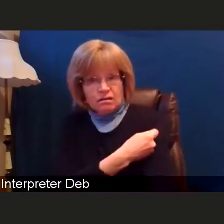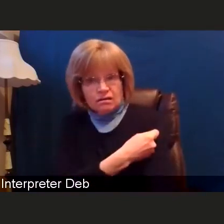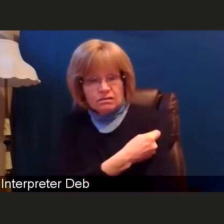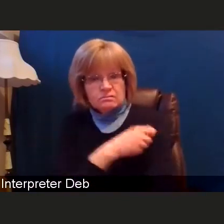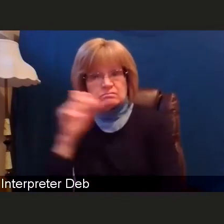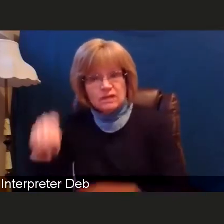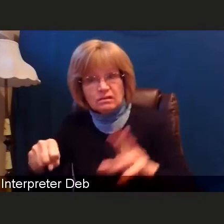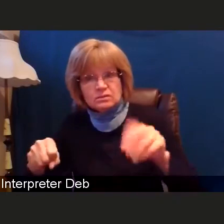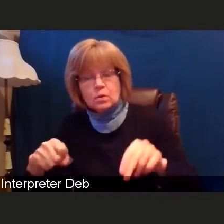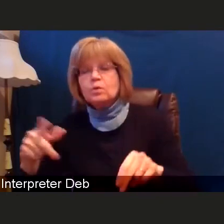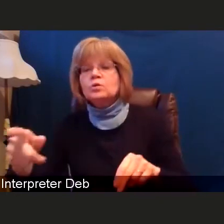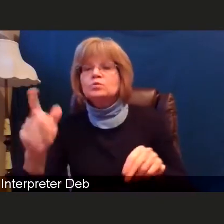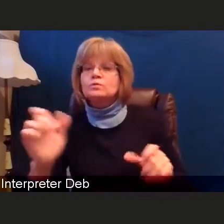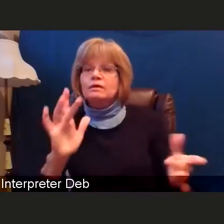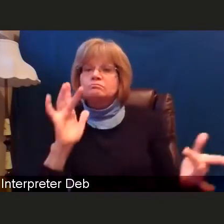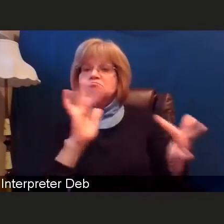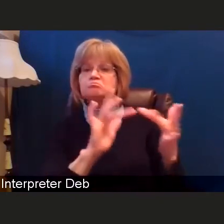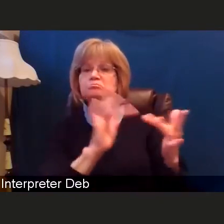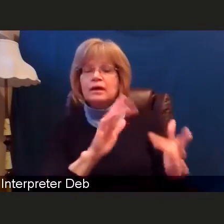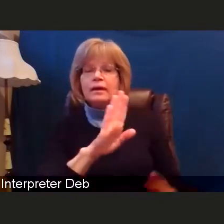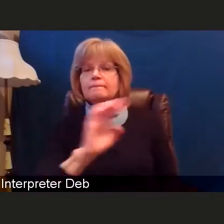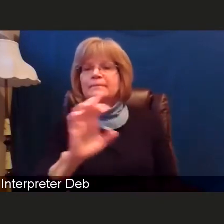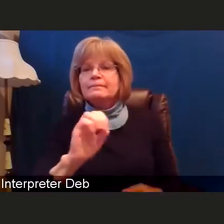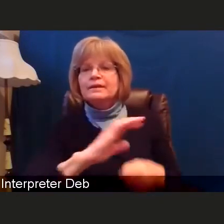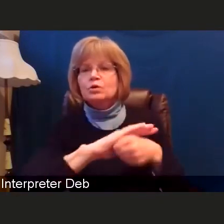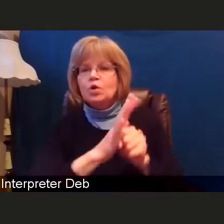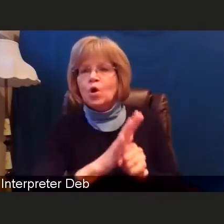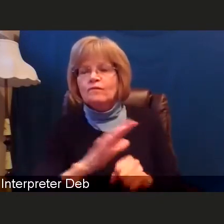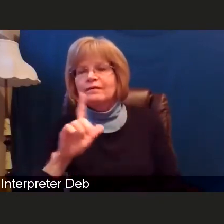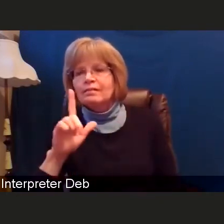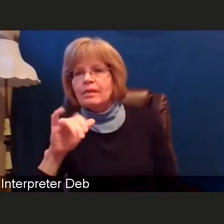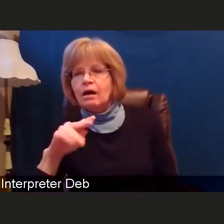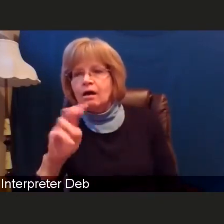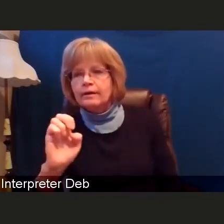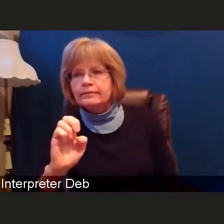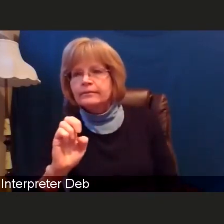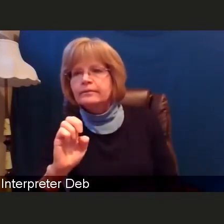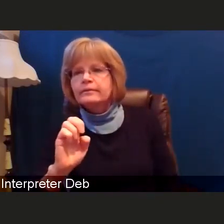by reaching out to our Beebe COVID line also for information about where to get tested